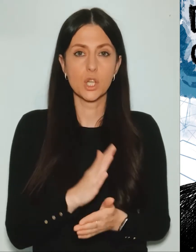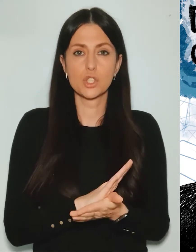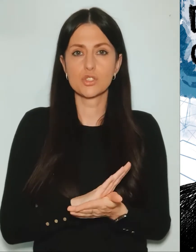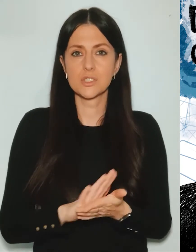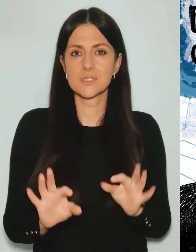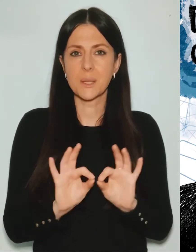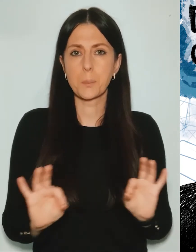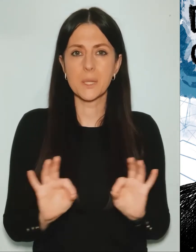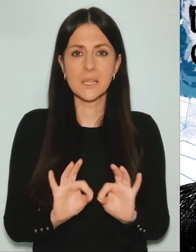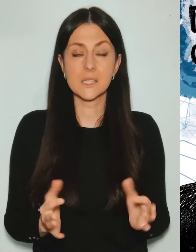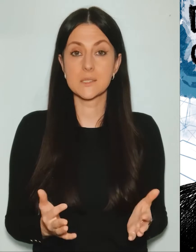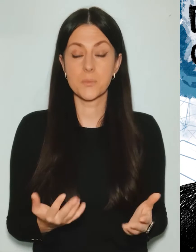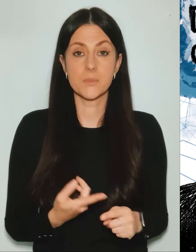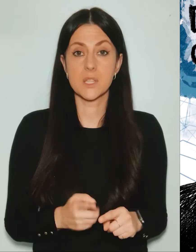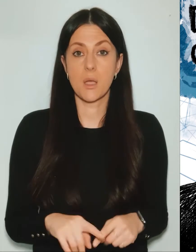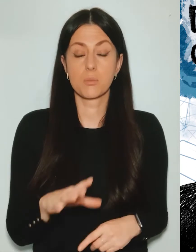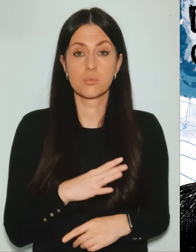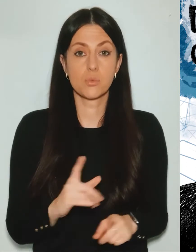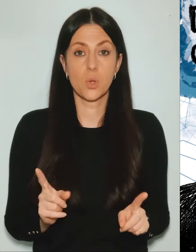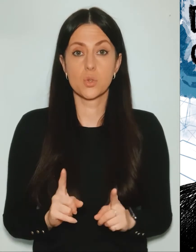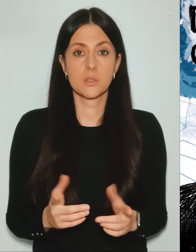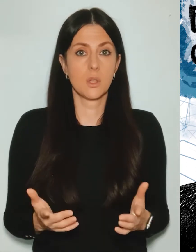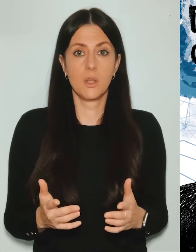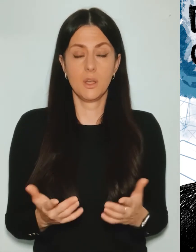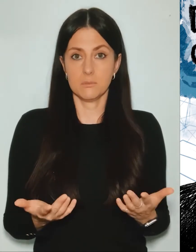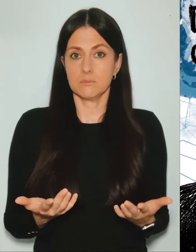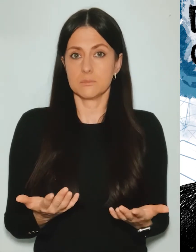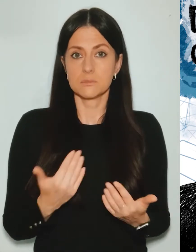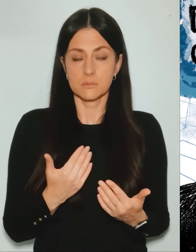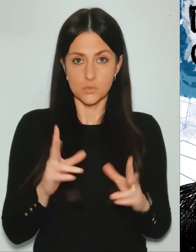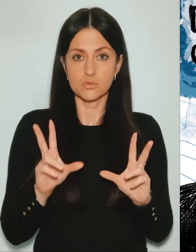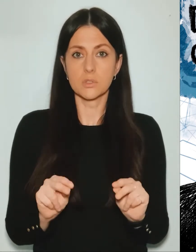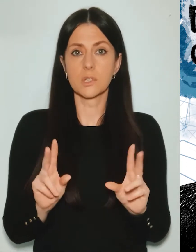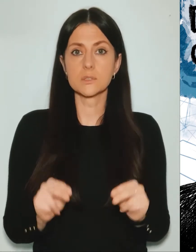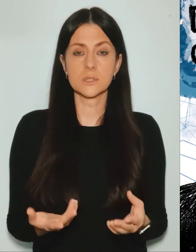And it was just something, like, happiness. It was something unreal.